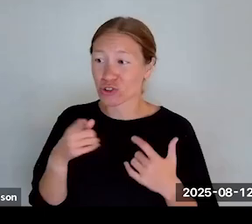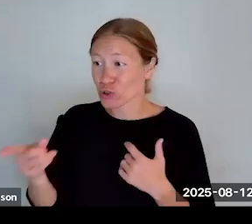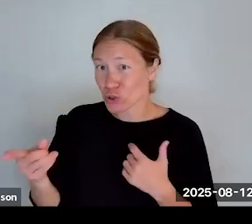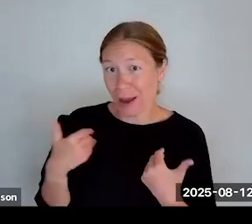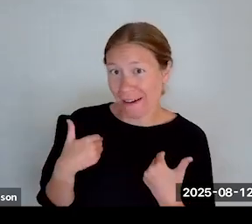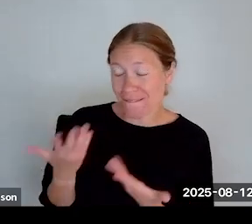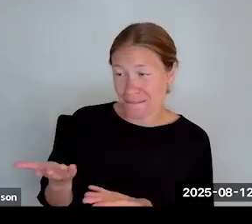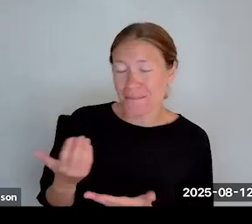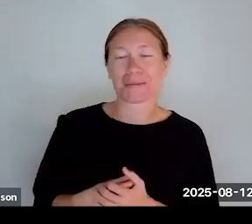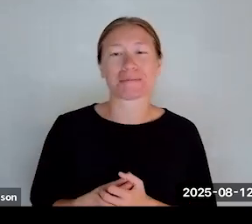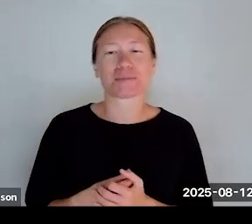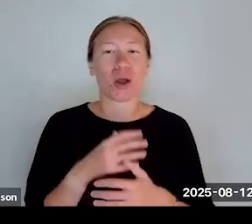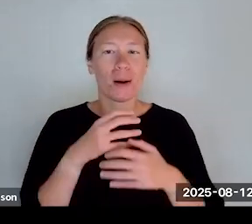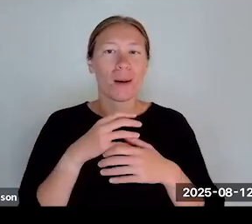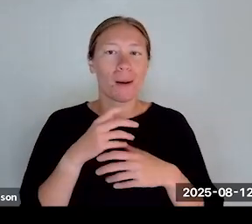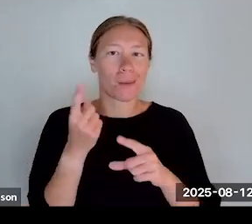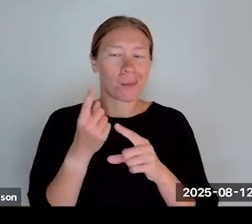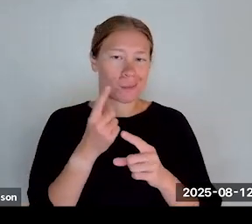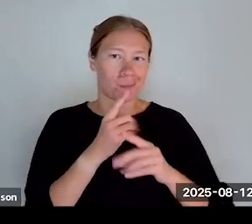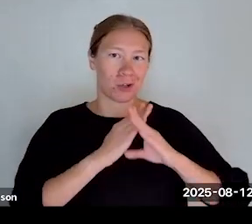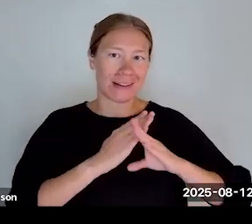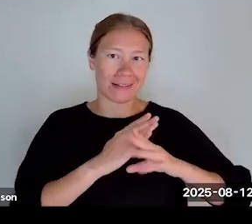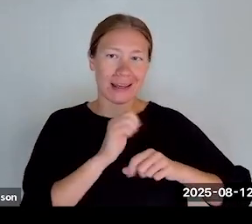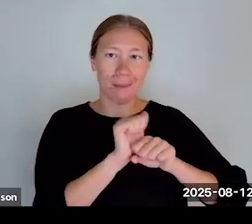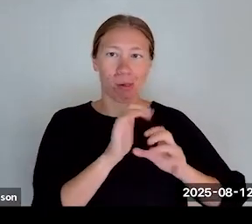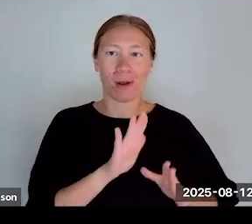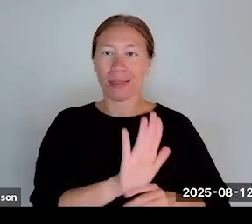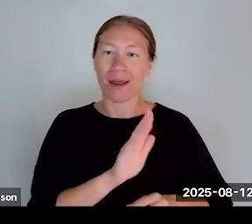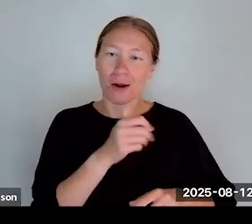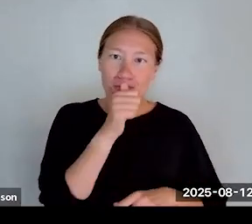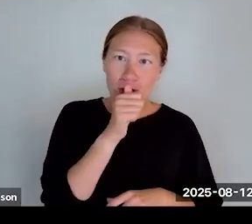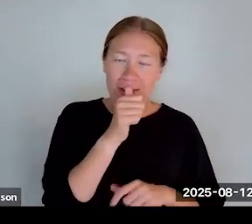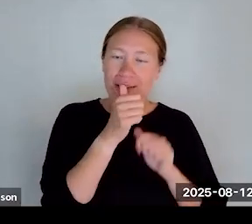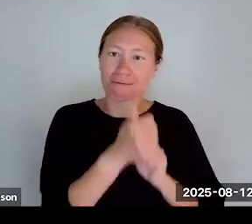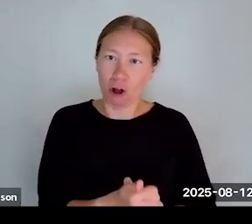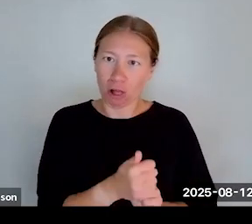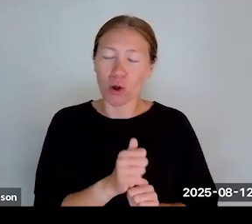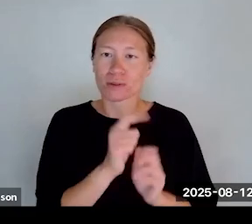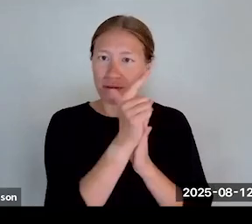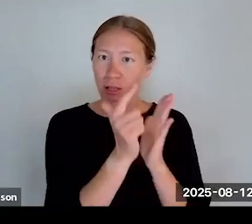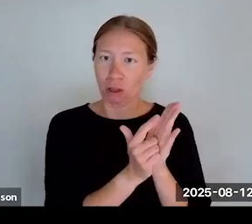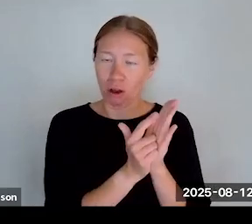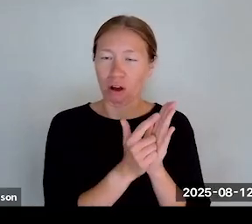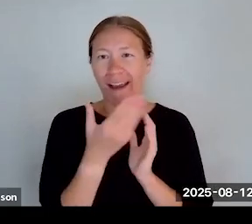Protecting employees' privacy not only ensures compliance with our legal requirements, but also fosters a respectful